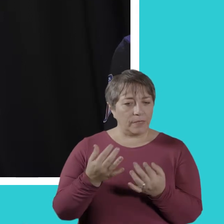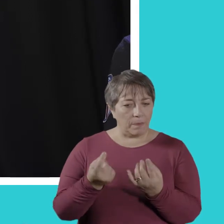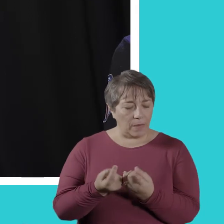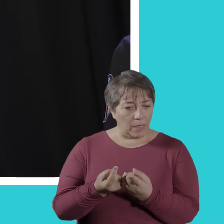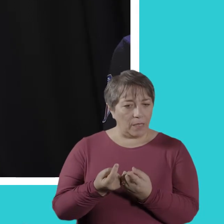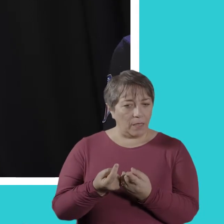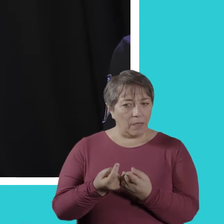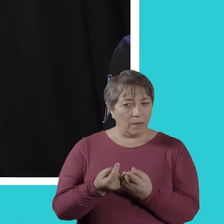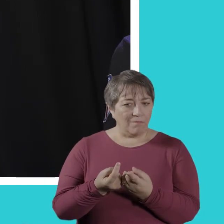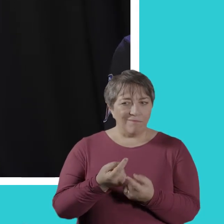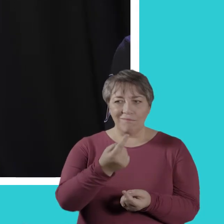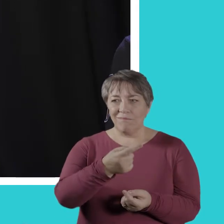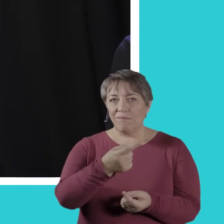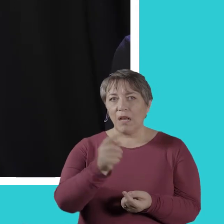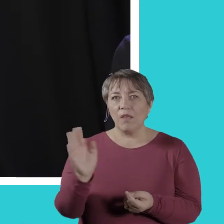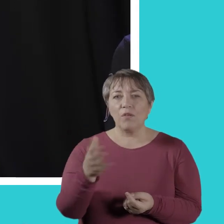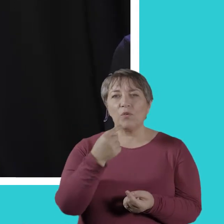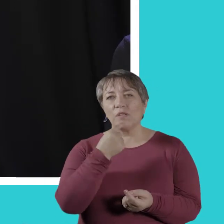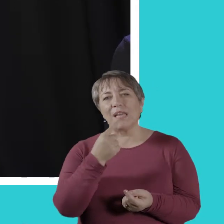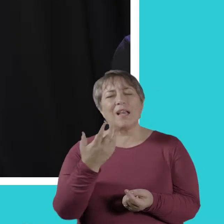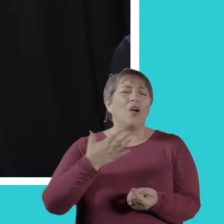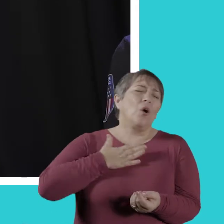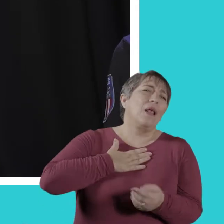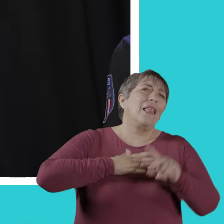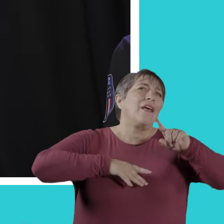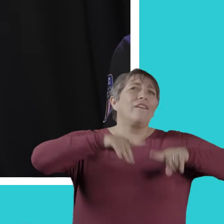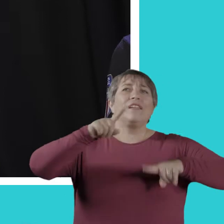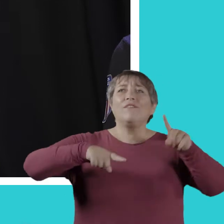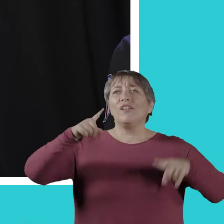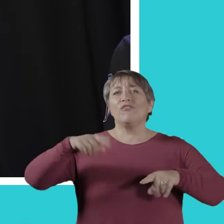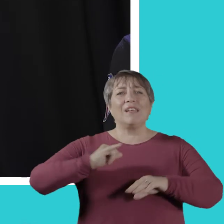everyone's always talking about you know we love diversity and we're anti-discriminatory but you